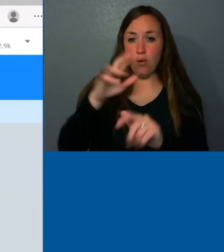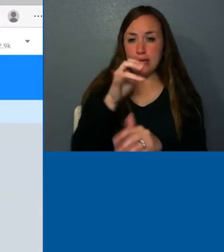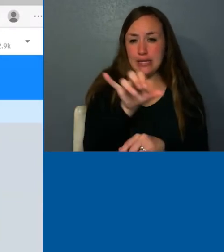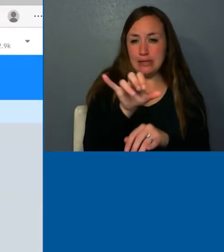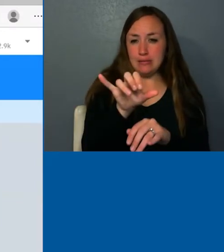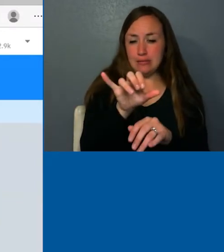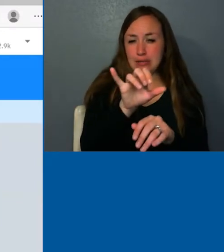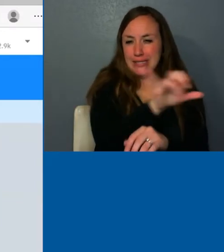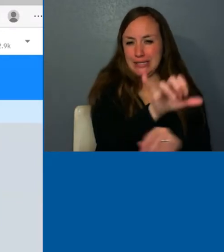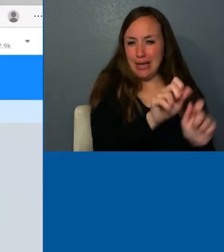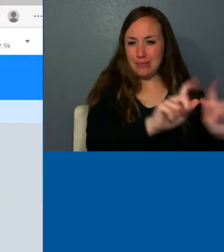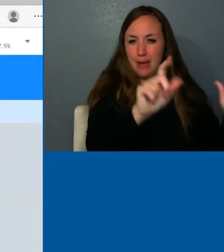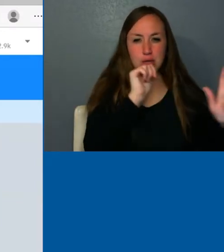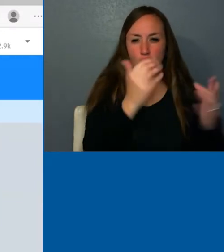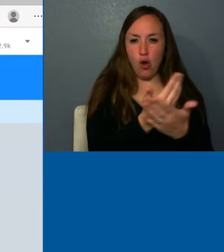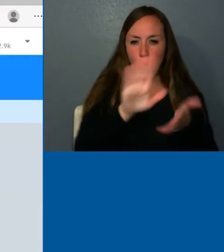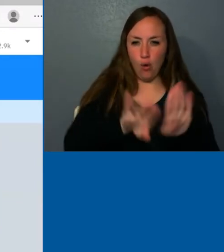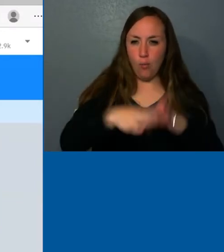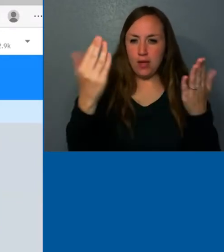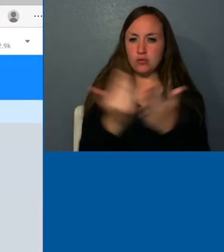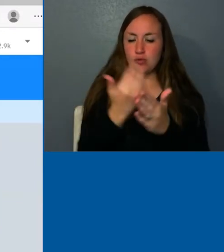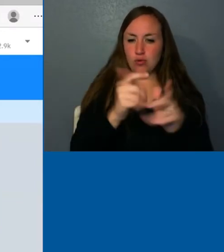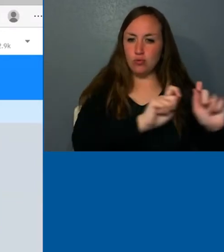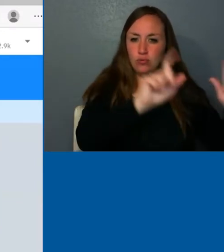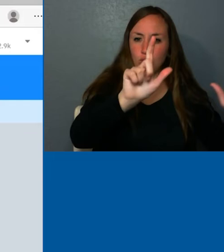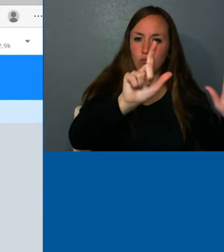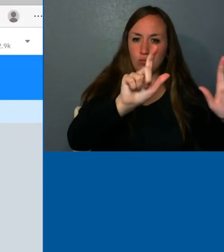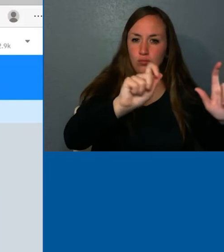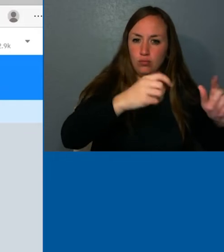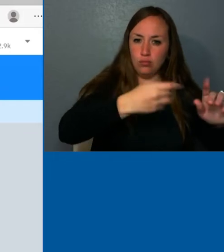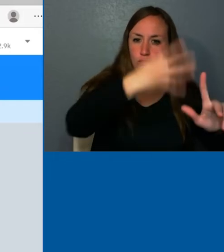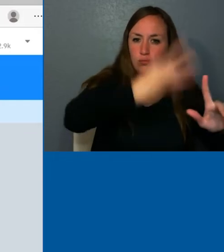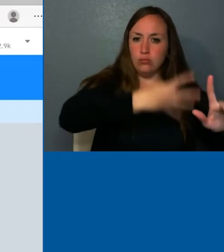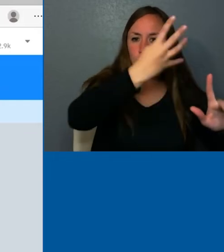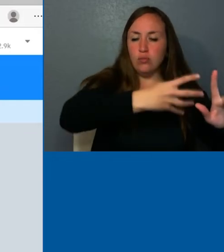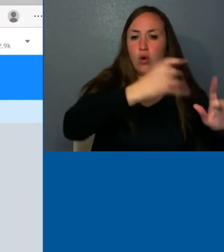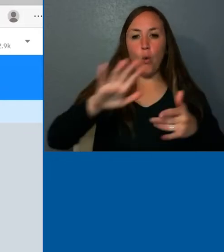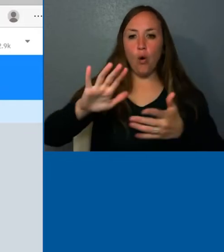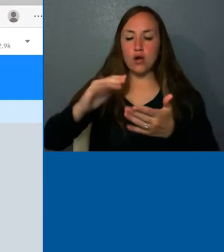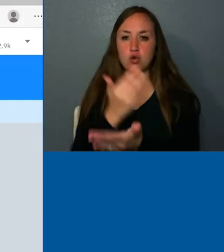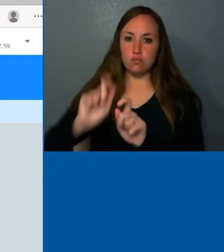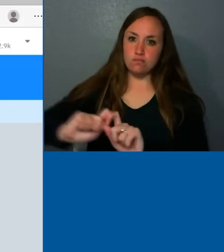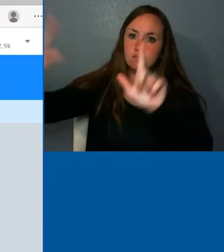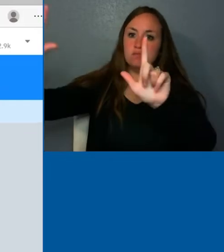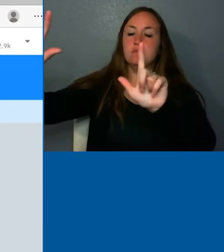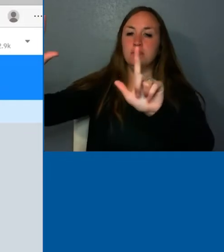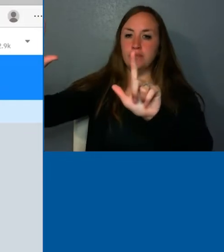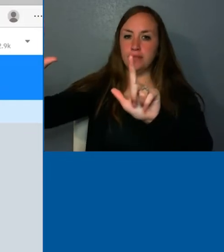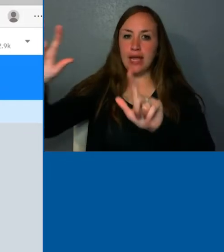in a little modal dialogue and some people would rather have the post load in an entirely new tab, and so that's something that Reddit allows you